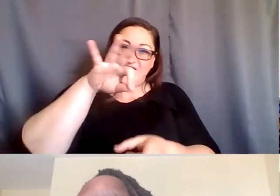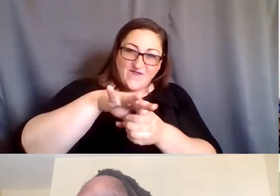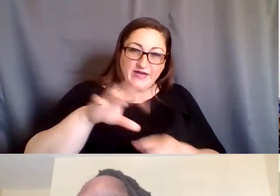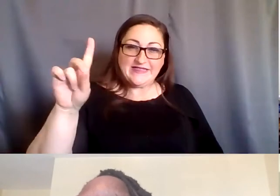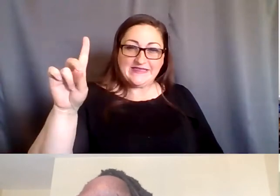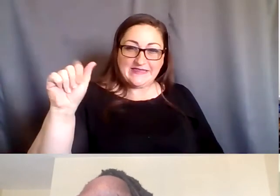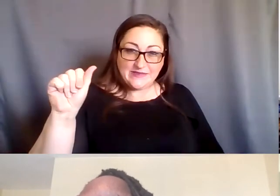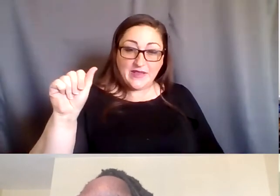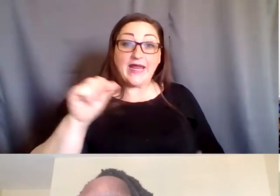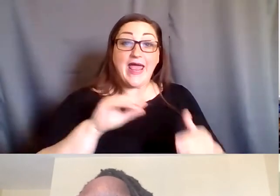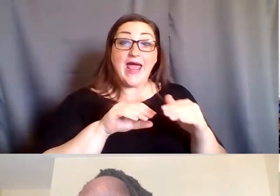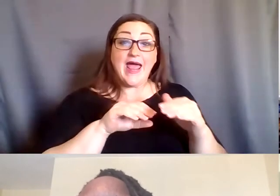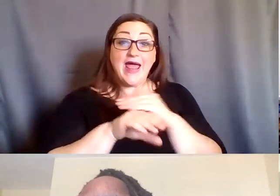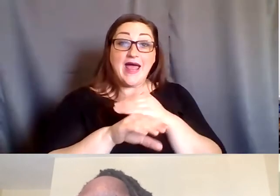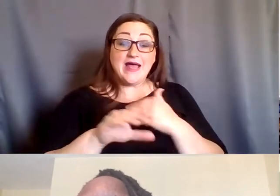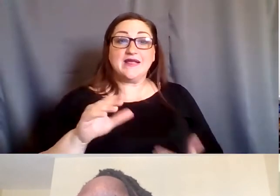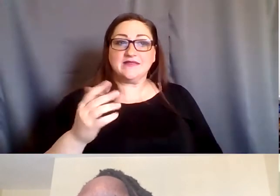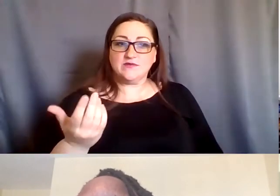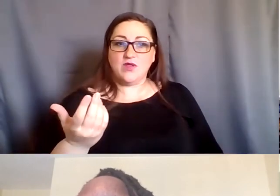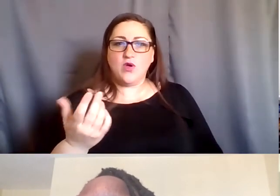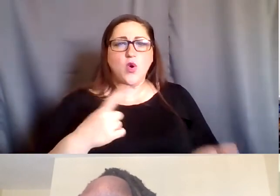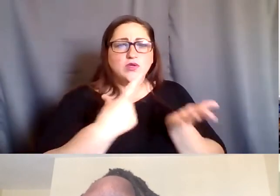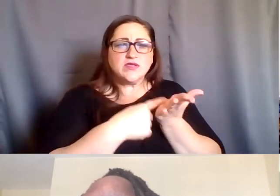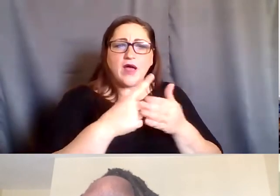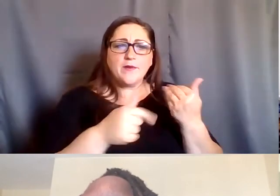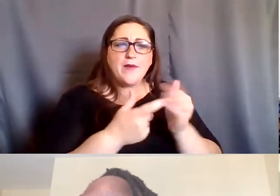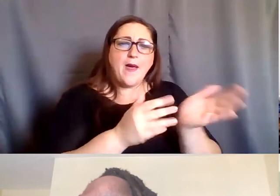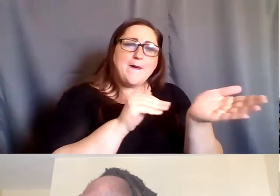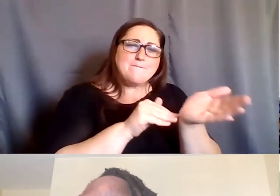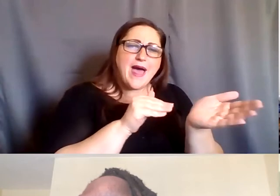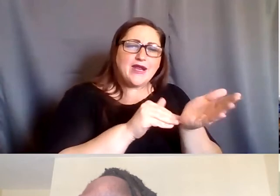And so we’re not just going to talk about the medical or the social model of disability.